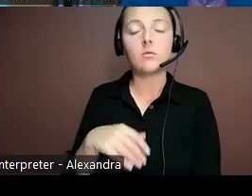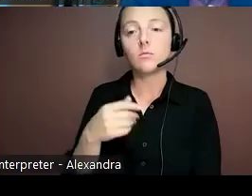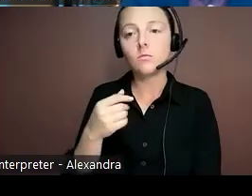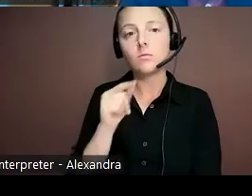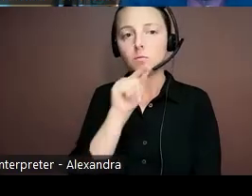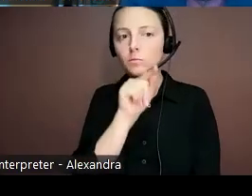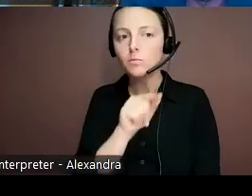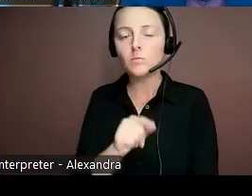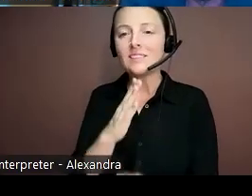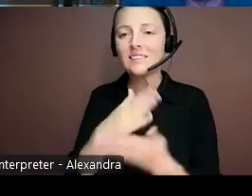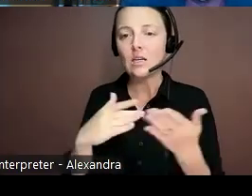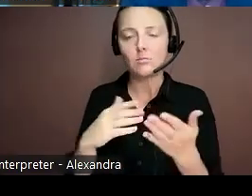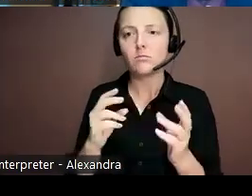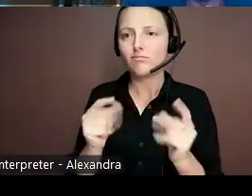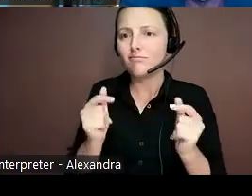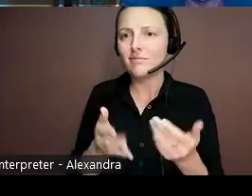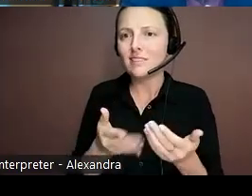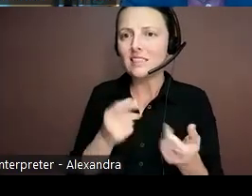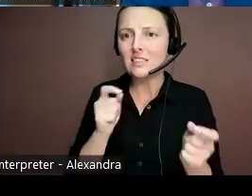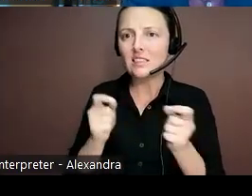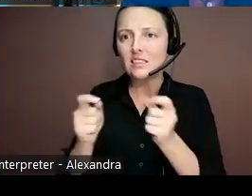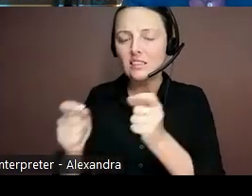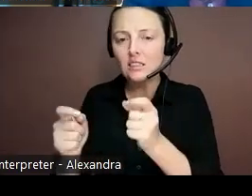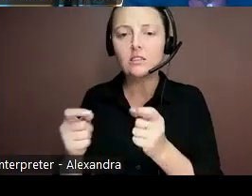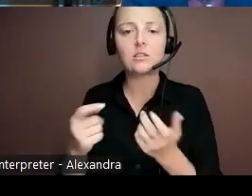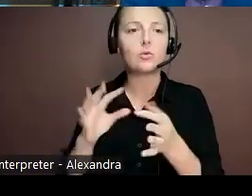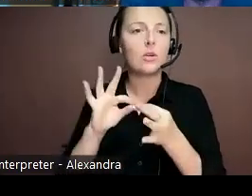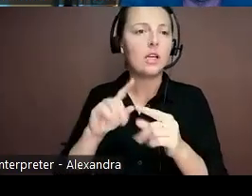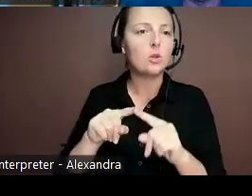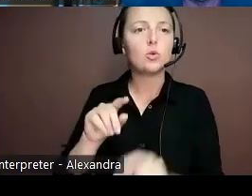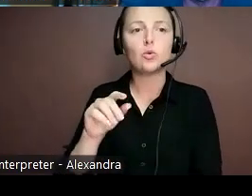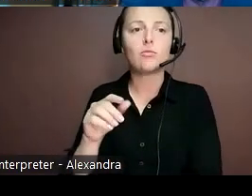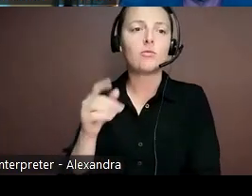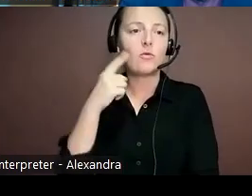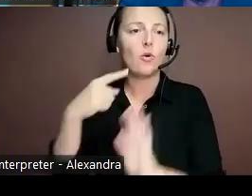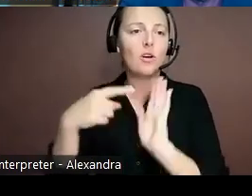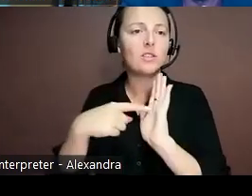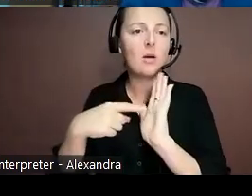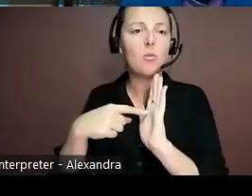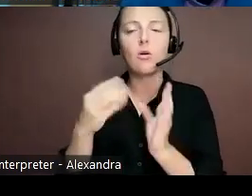u you know relate to symptoms and substance substance use problems um you know uh cognitive